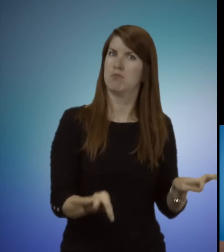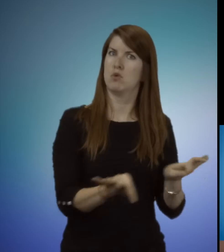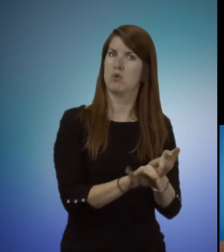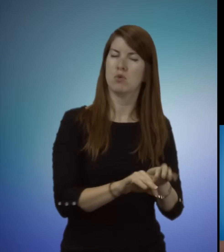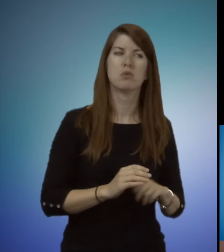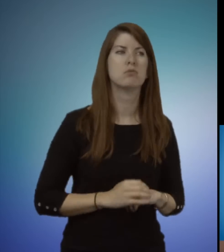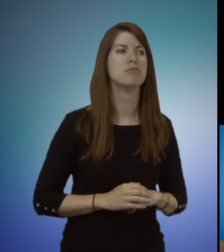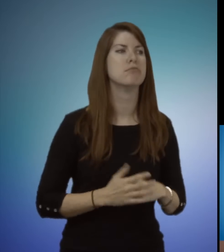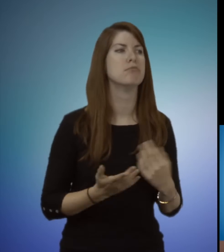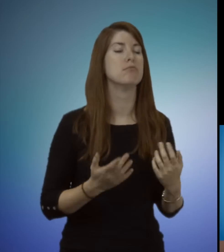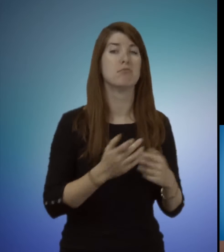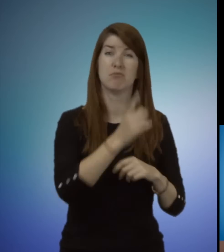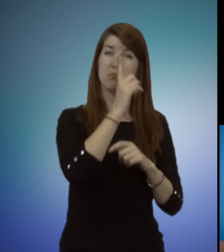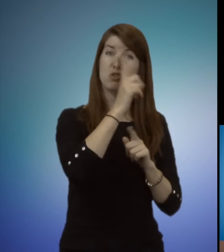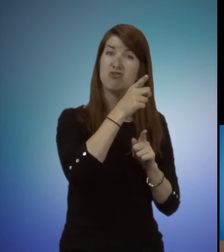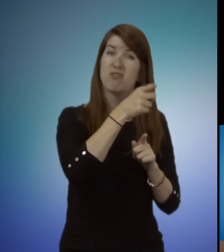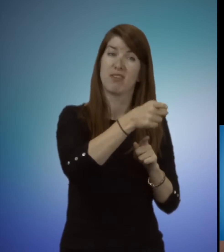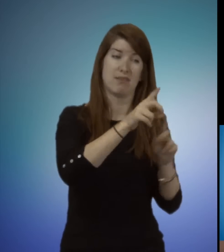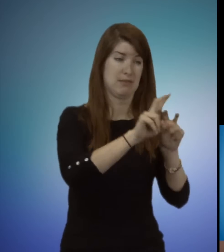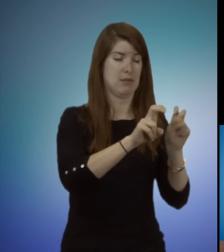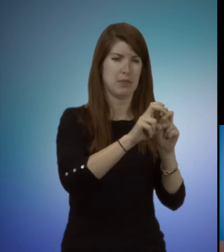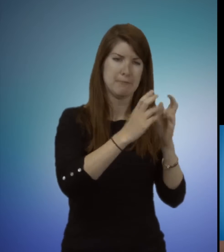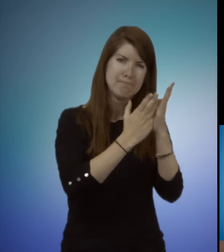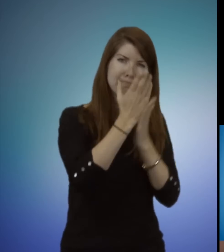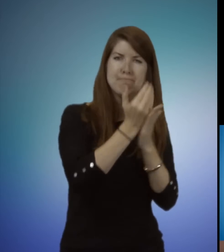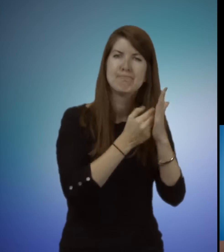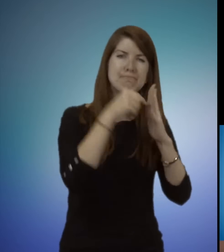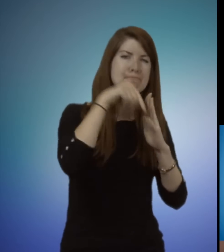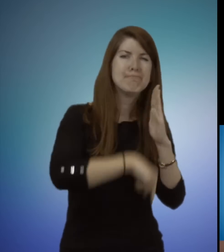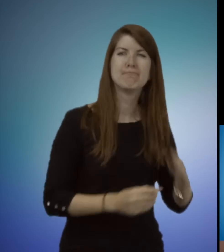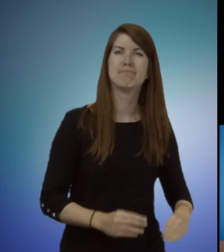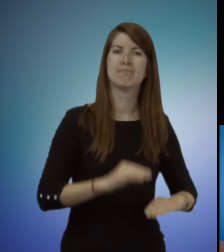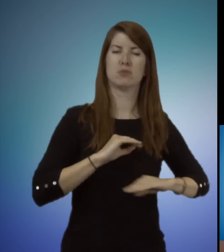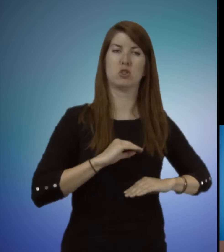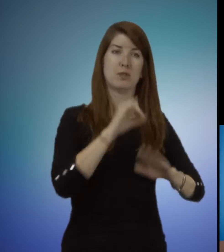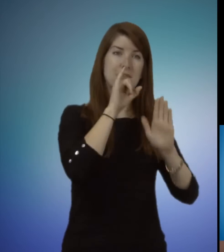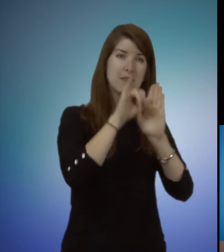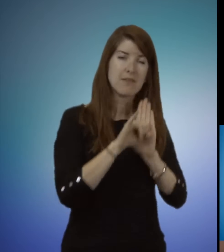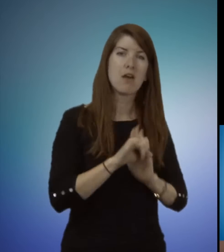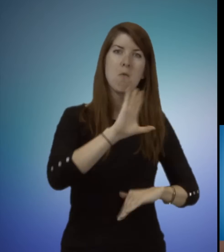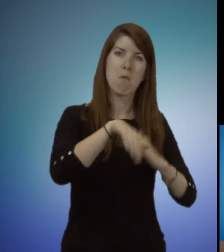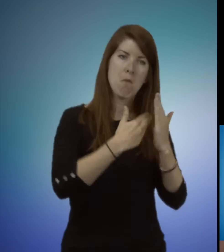We need to make sure the assessment was sufficiently comprehensive to identify all areas of need.